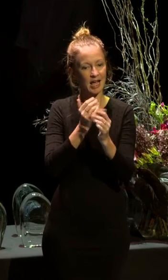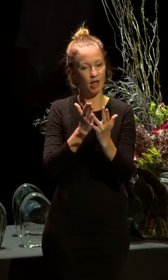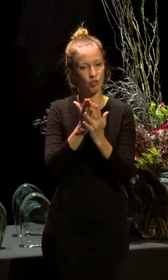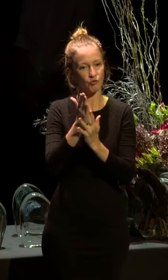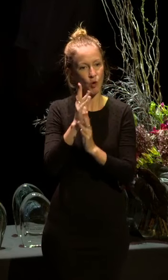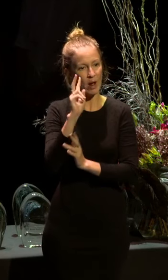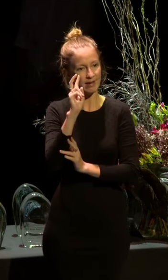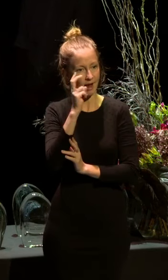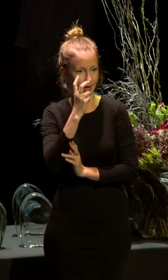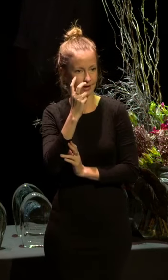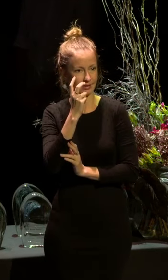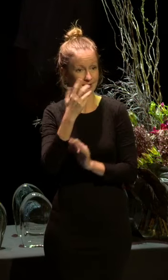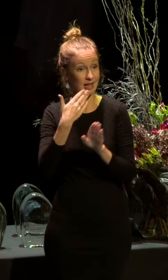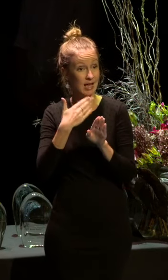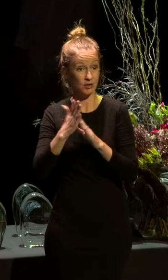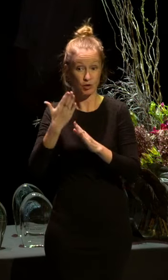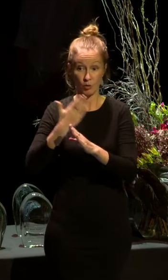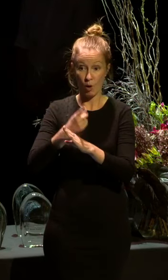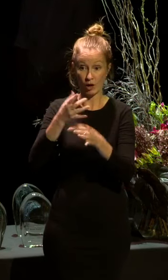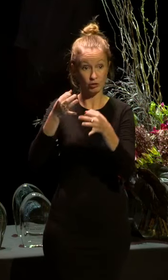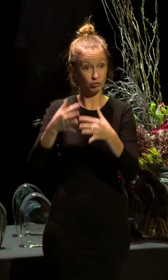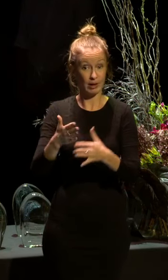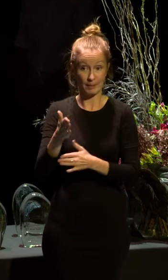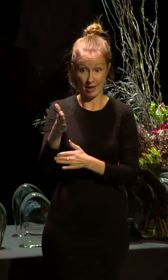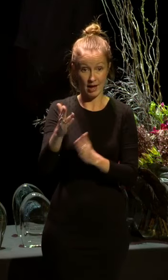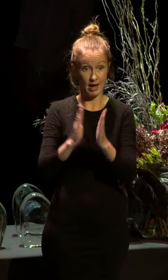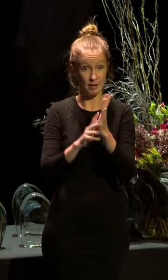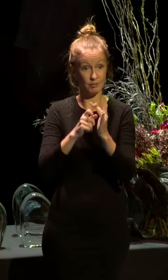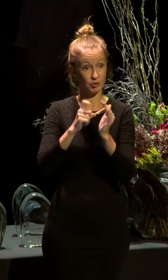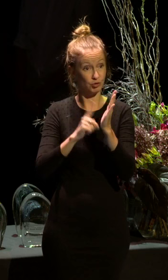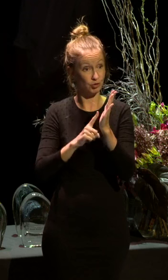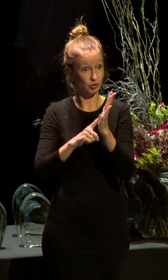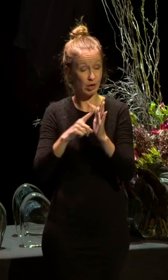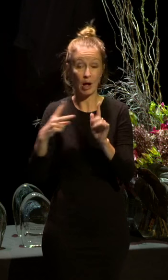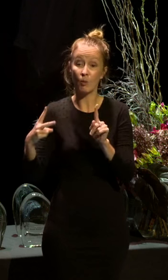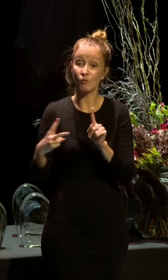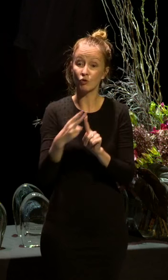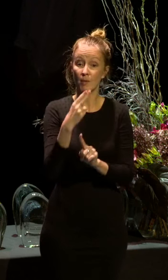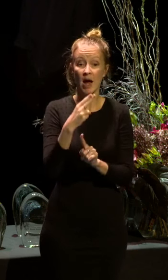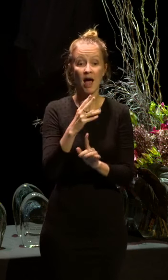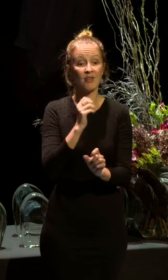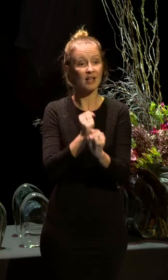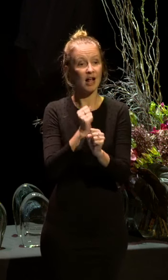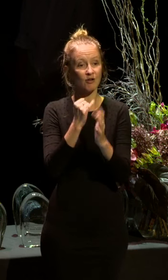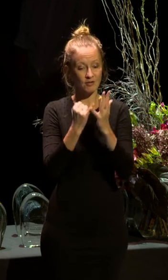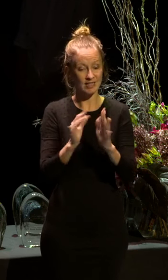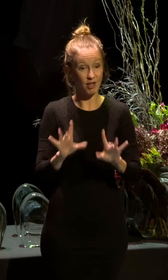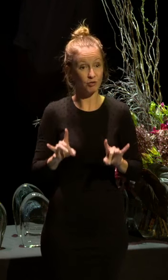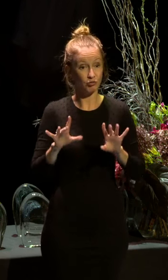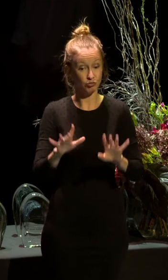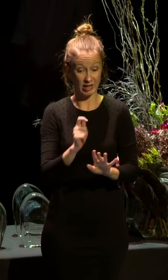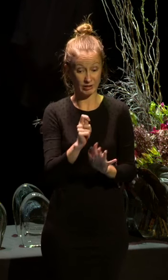that will premiere at the Art Gallery of South Australia in August. The work will feature six Restless dancers,